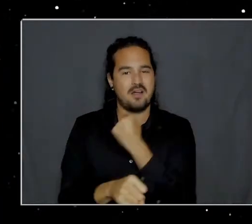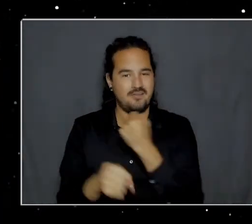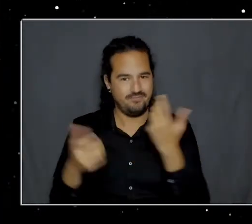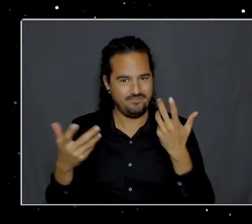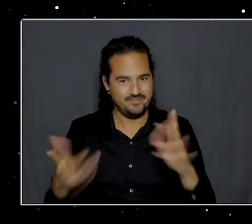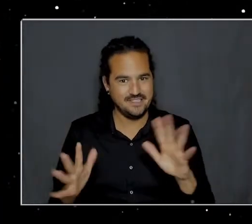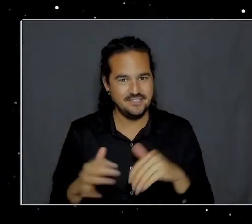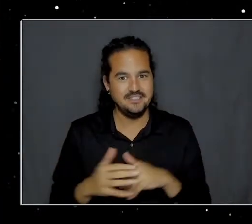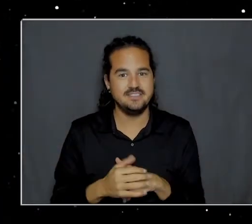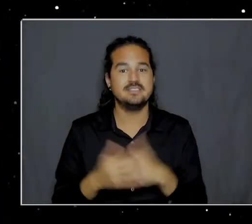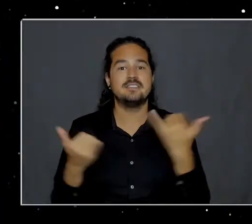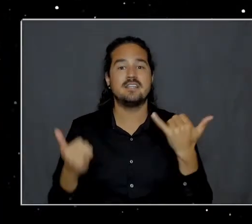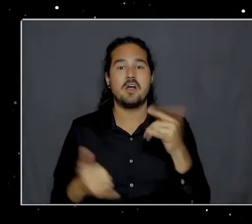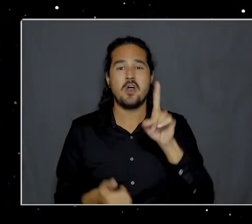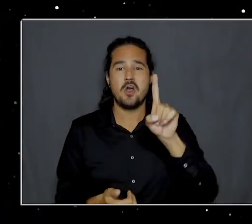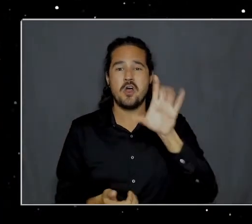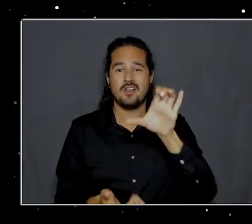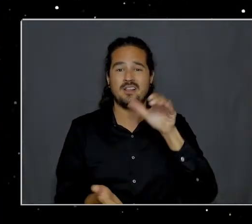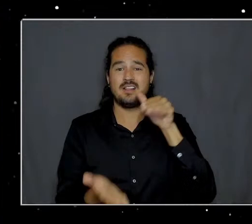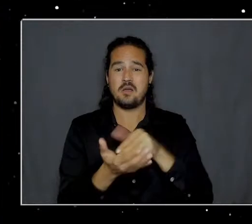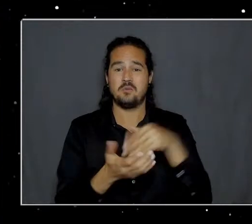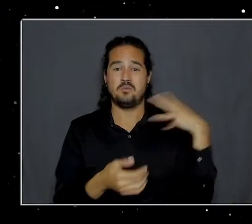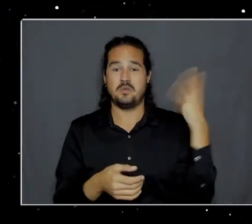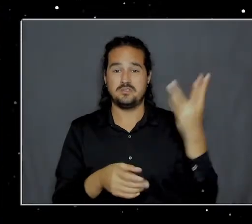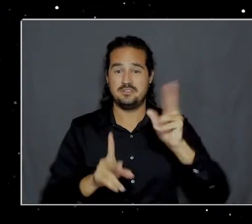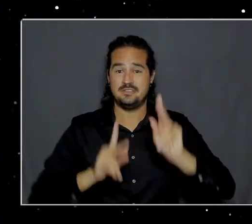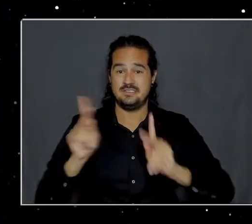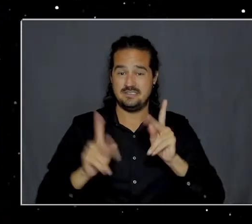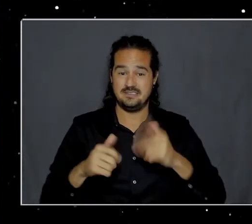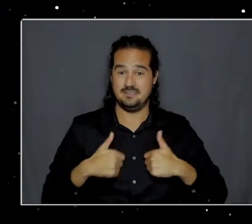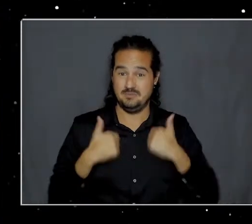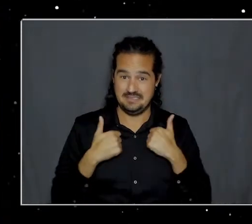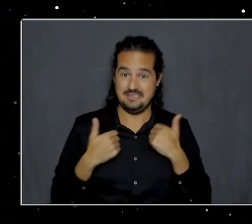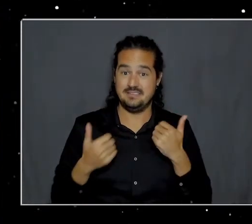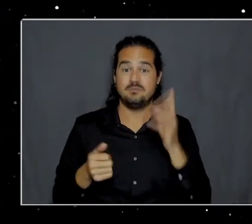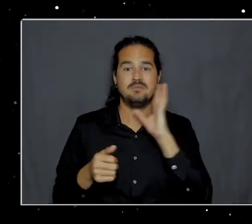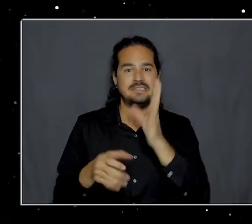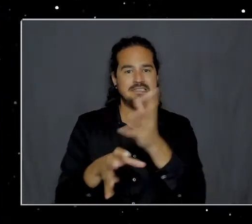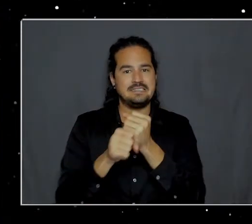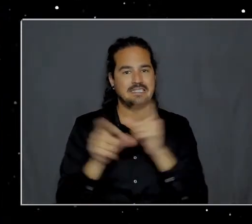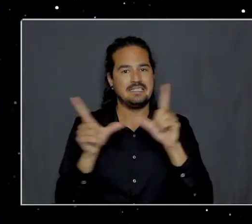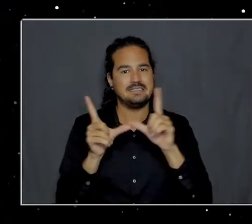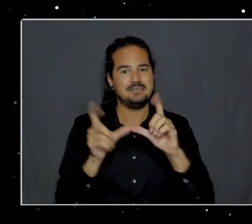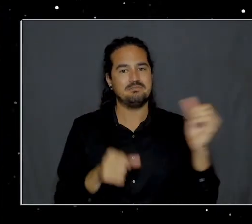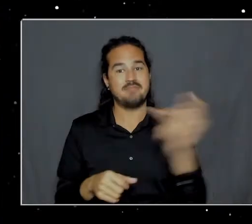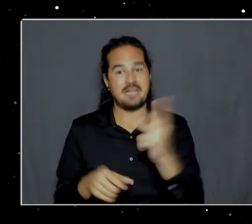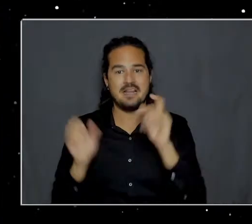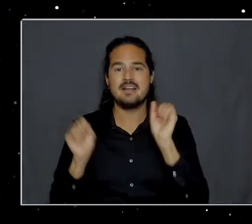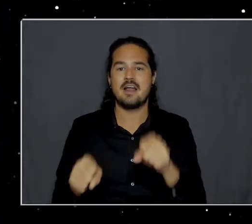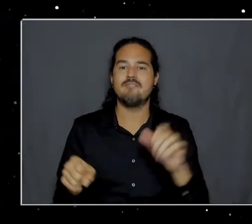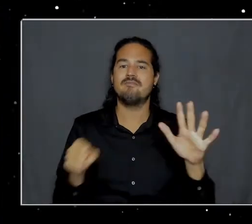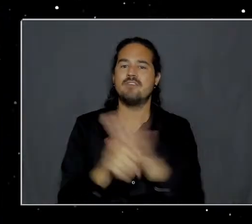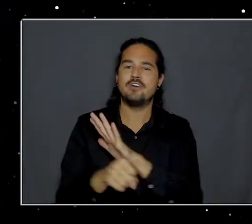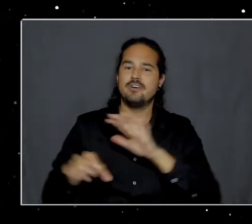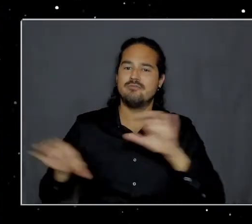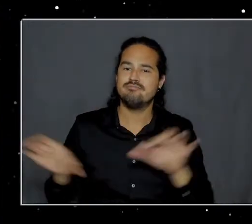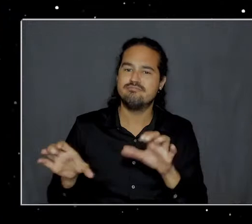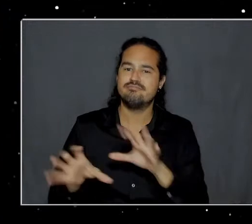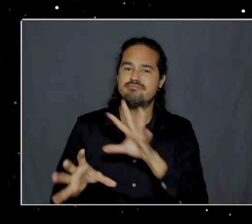WILL GET THEIR LICENSES BACK AND CAN FULLY PARTICIPATE IN SOCIETY REGARDLESS OF THEIR ACCESS TO WEALTH.